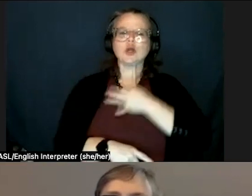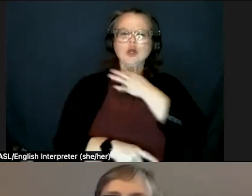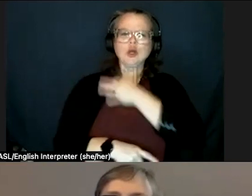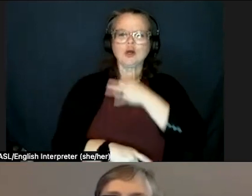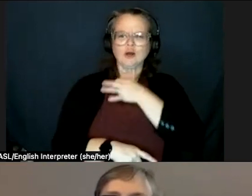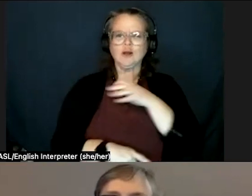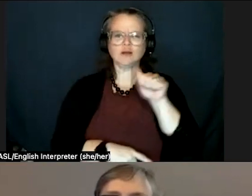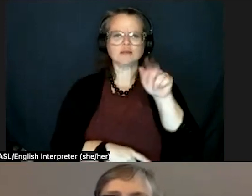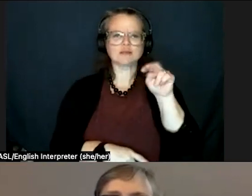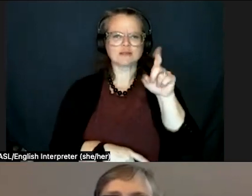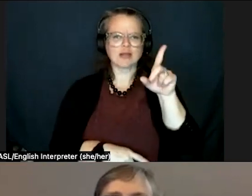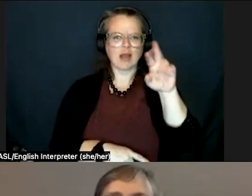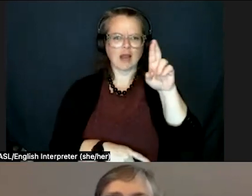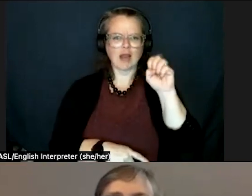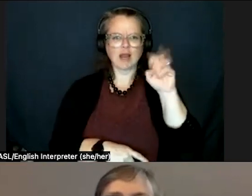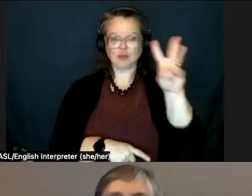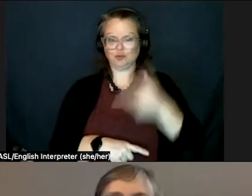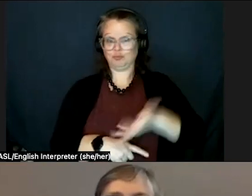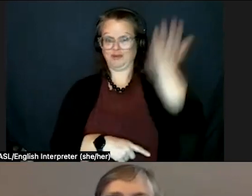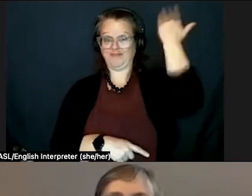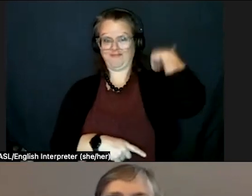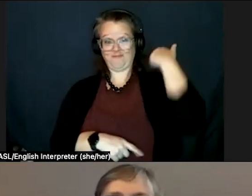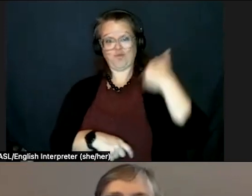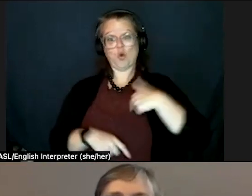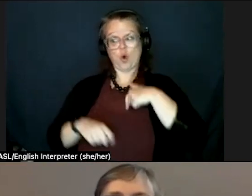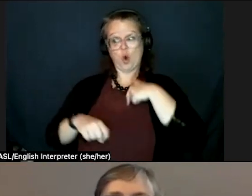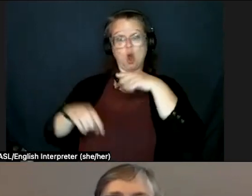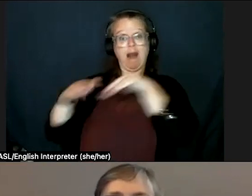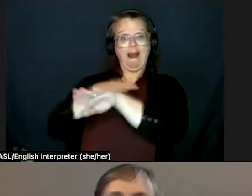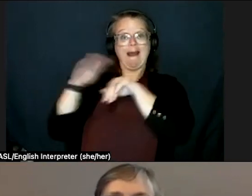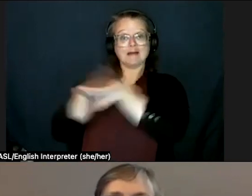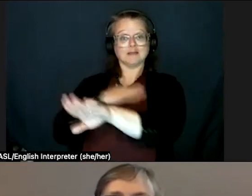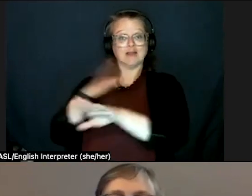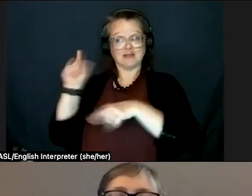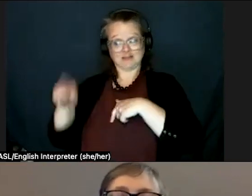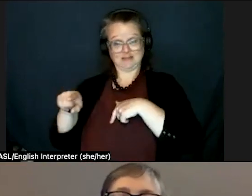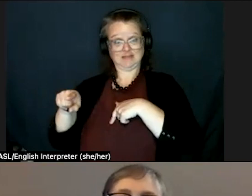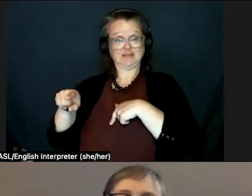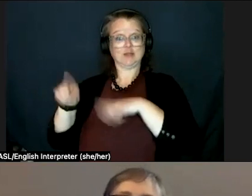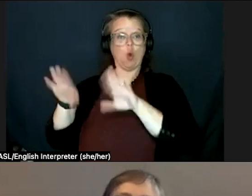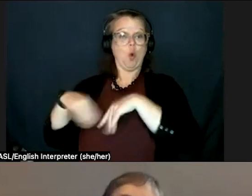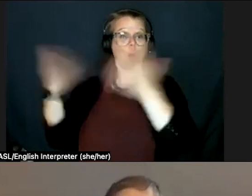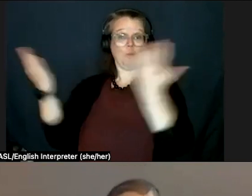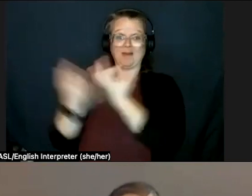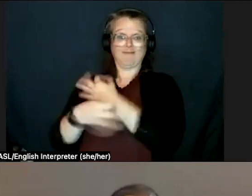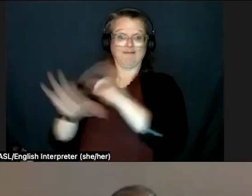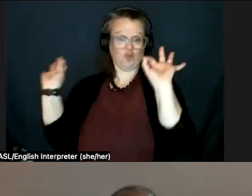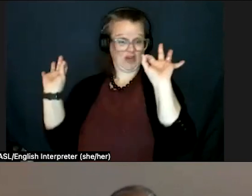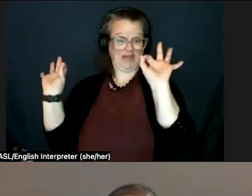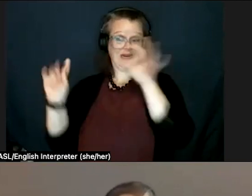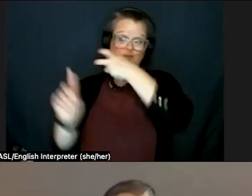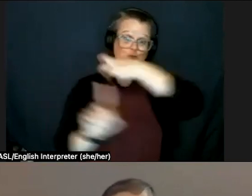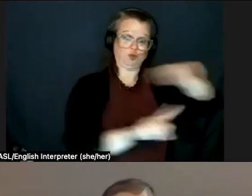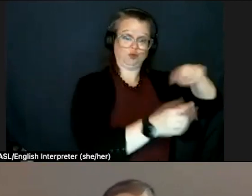Andrew: Our considerations are we don't move from free to paid. You know, money is tight